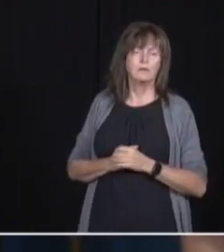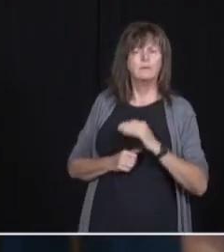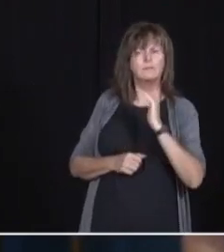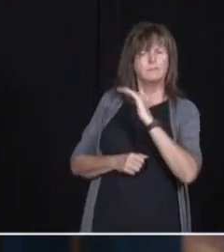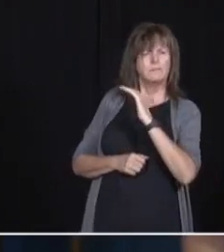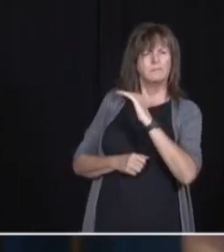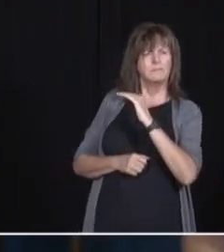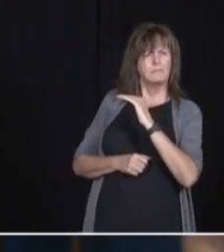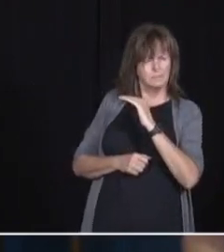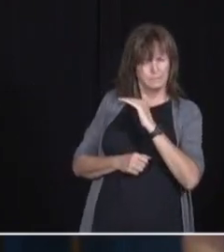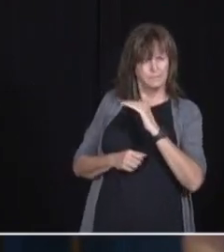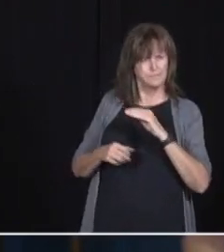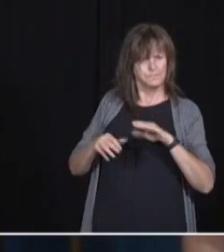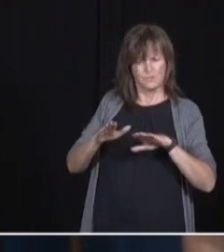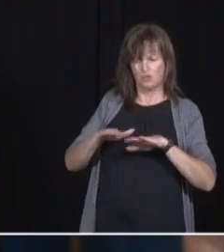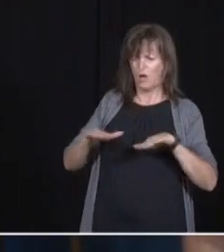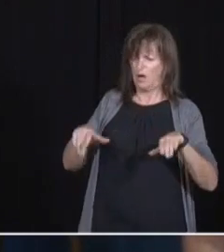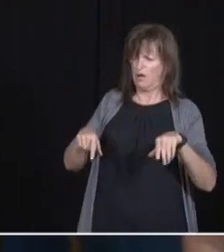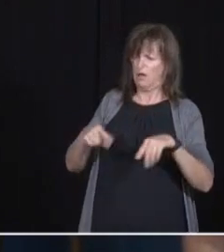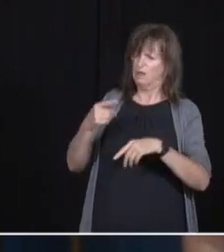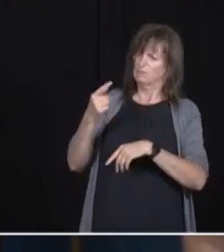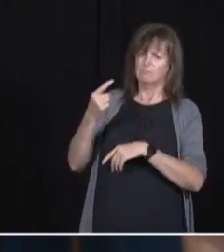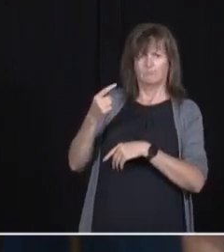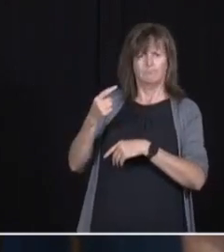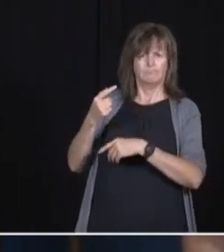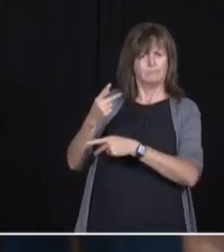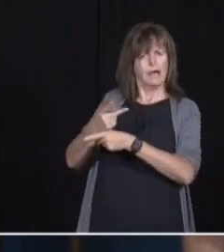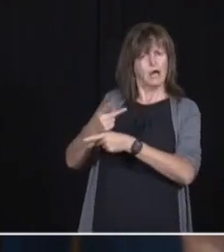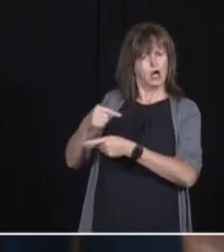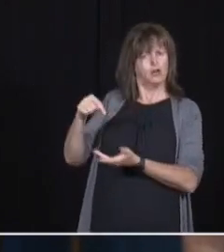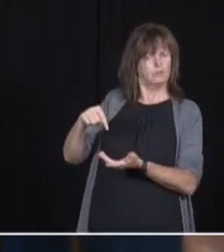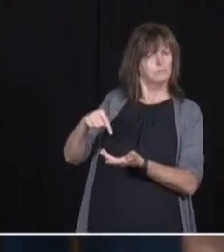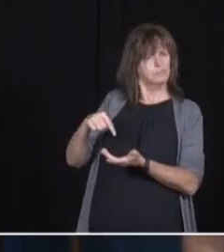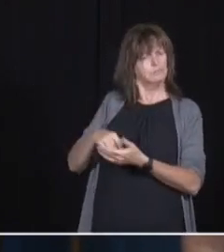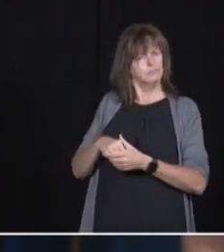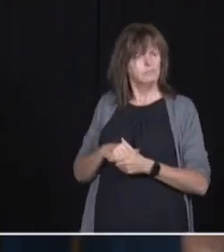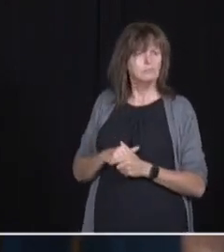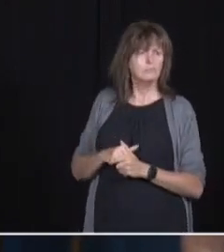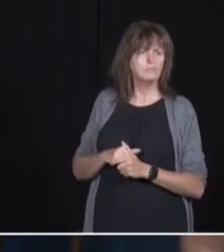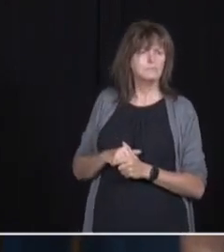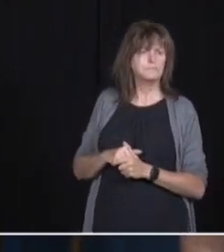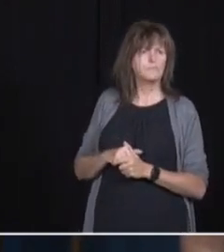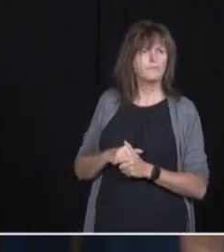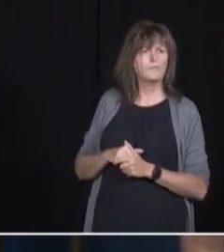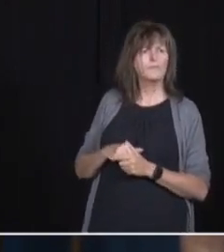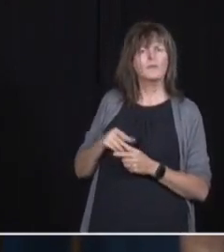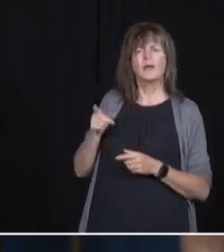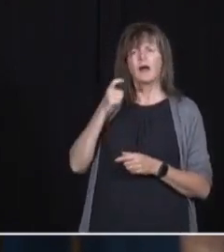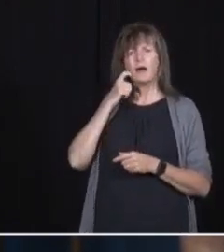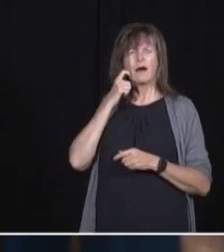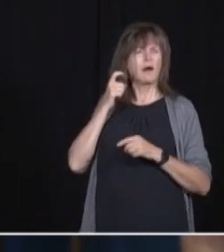Next question comes from the Canadian press. Hi Premier. I wanted to ask you today about childcare and daycare.